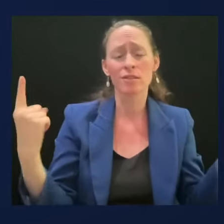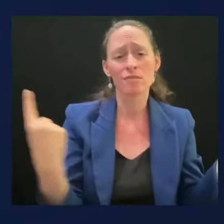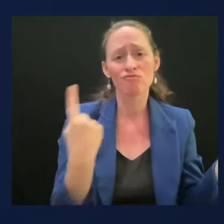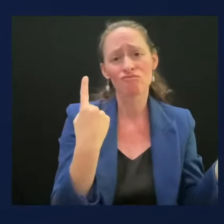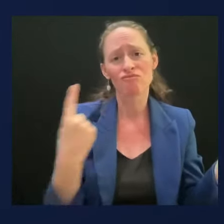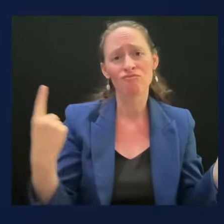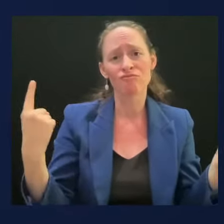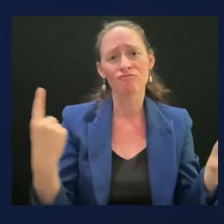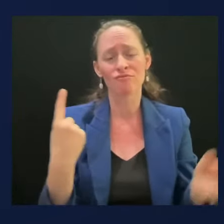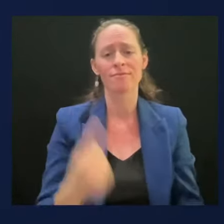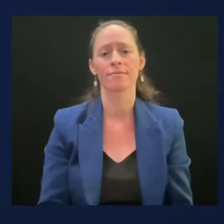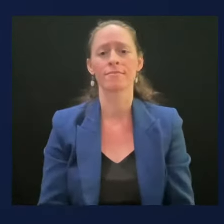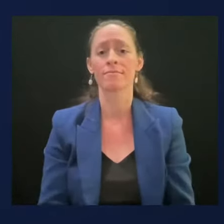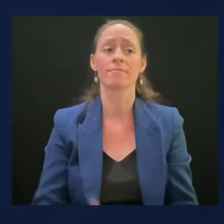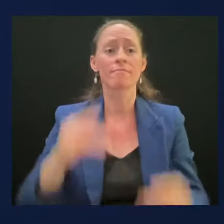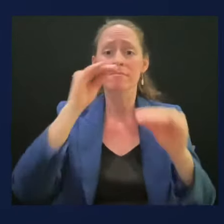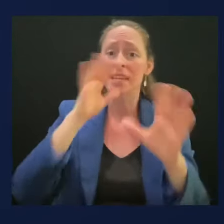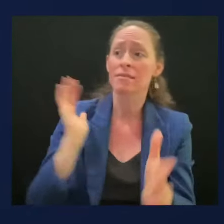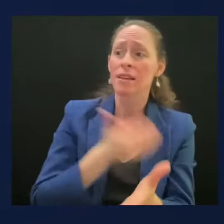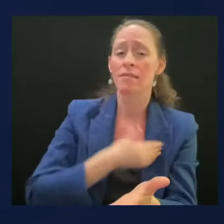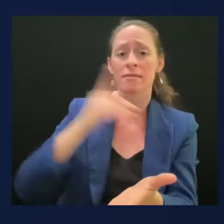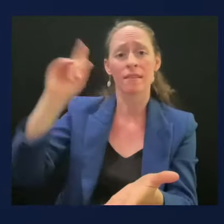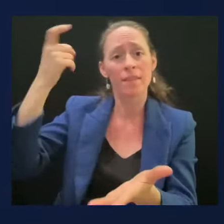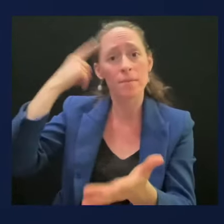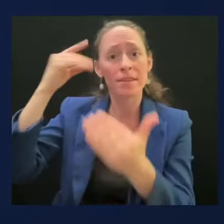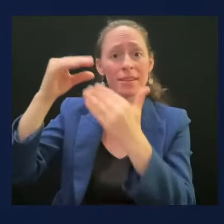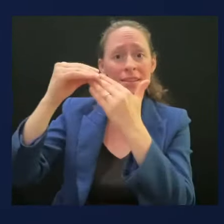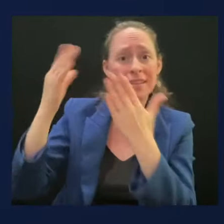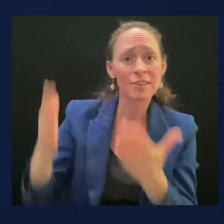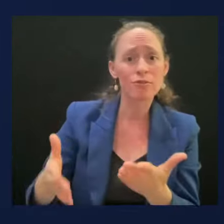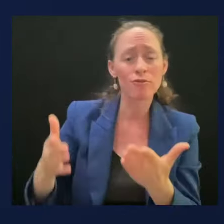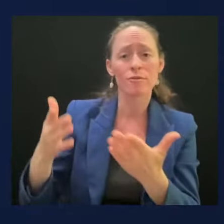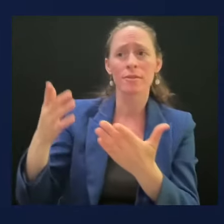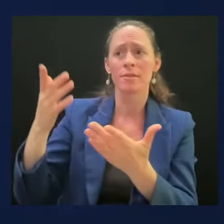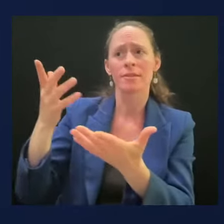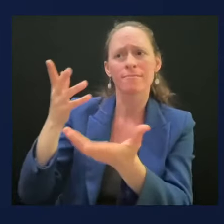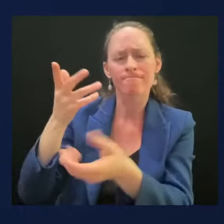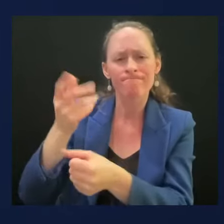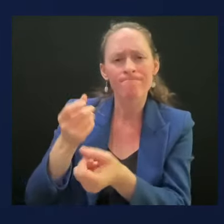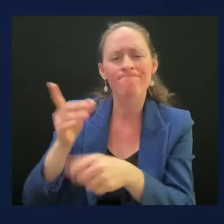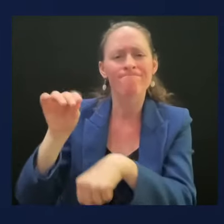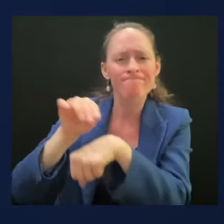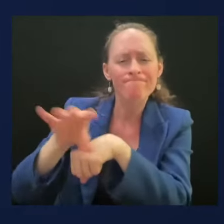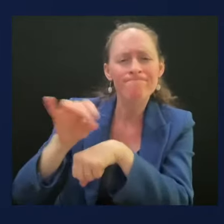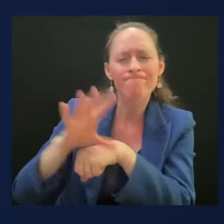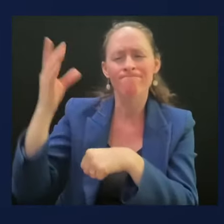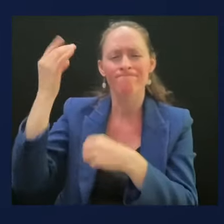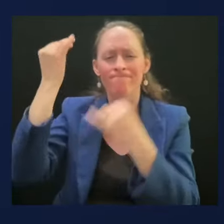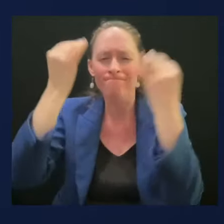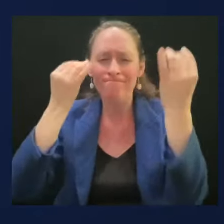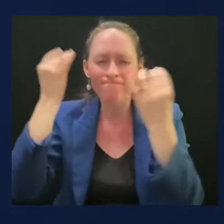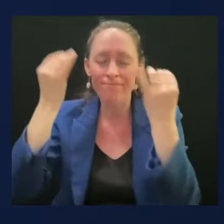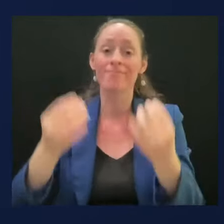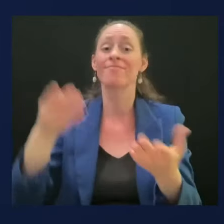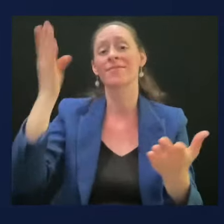to guide us in your will. God, please do bless America, this nation that we love so much.